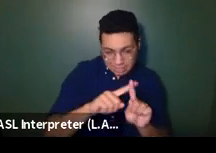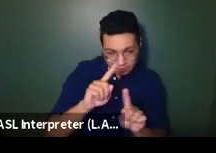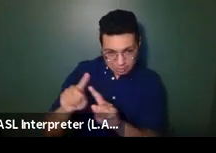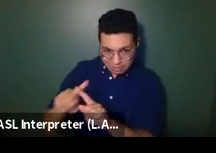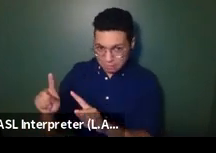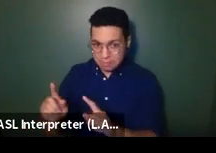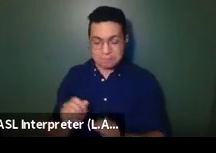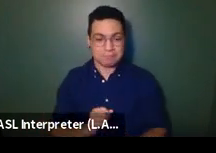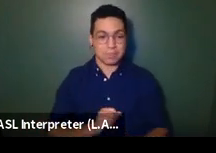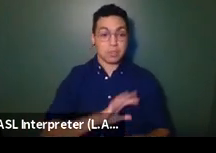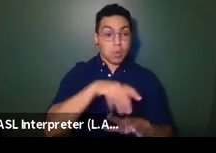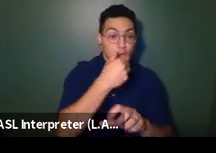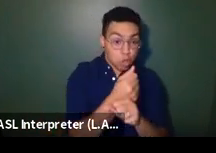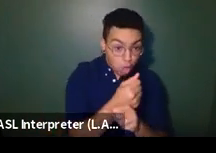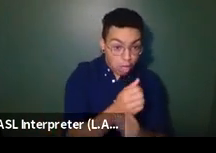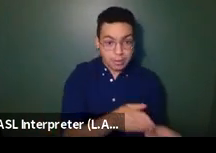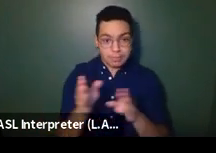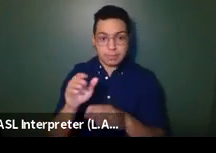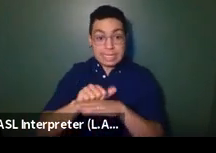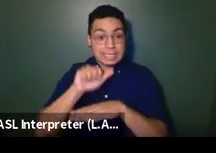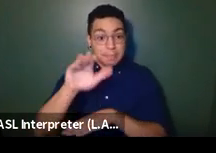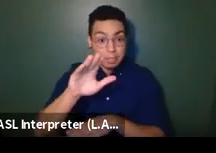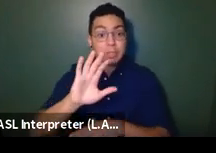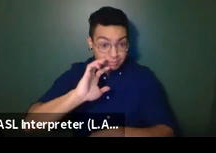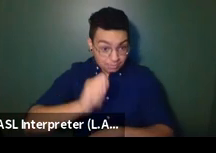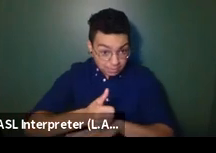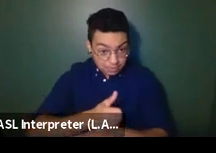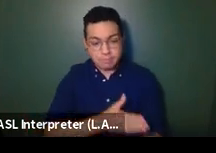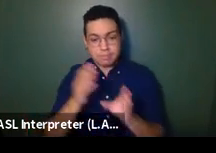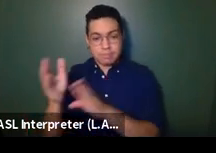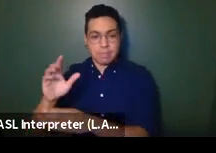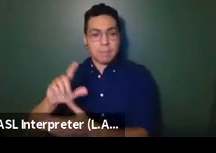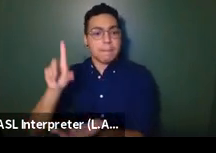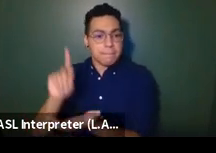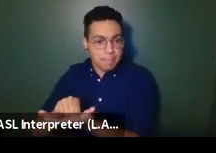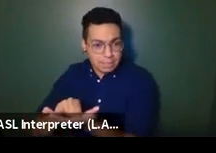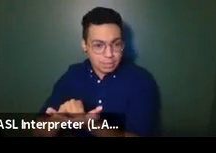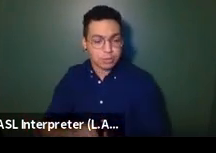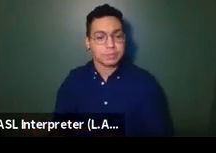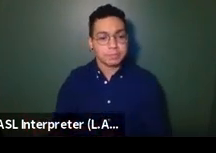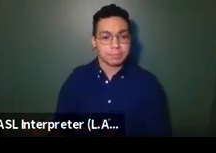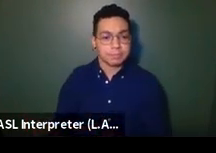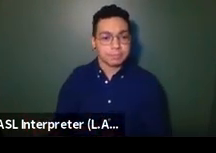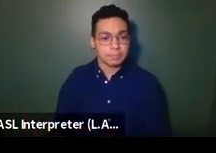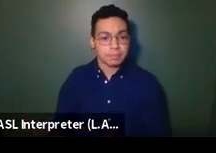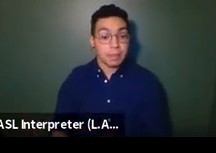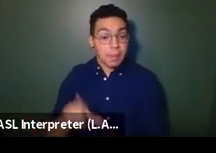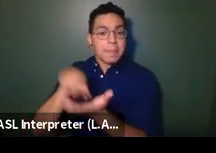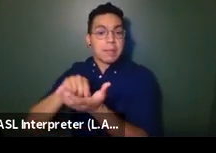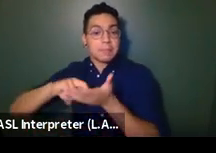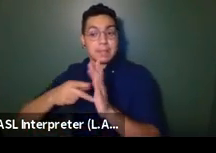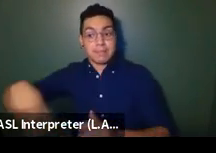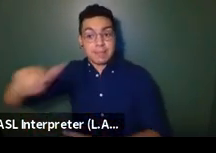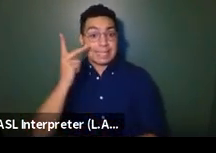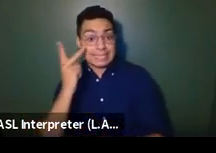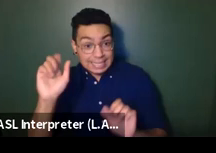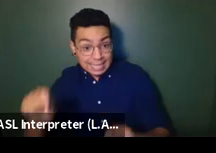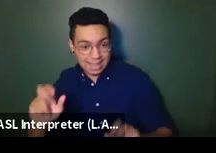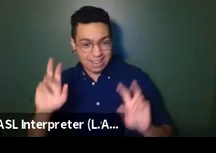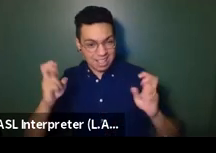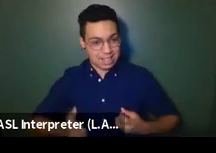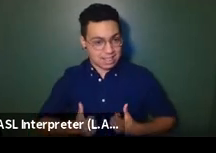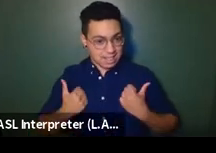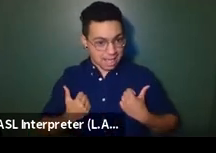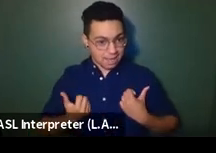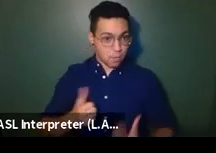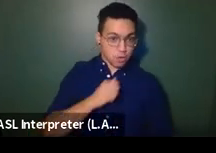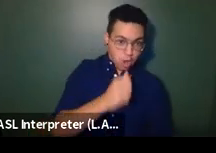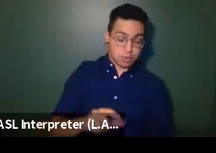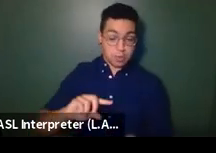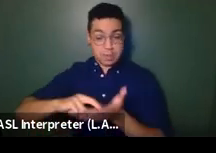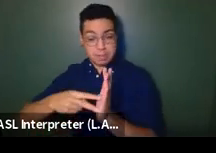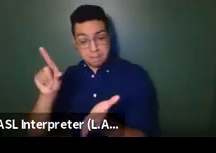ESD 189 - Amy Colburn: We have submissions enabled and then there's publish. So again, that publish just means is it live for students or not. So if I click on Publish or unpublished I can